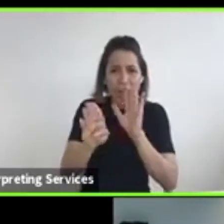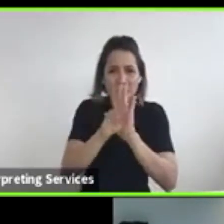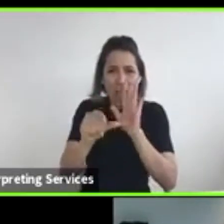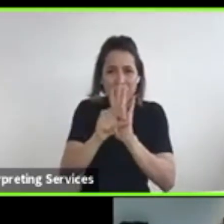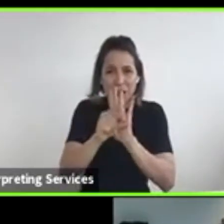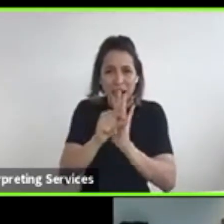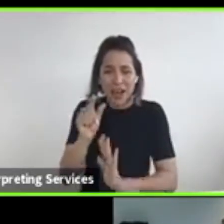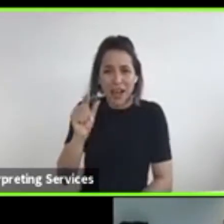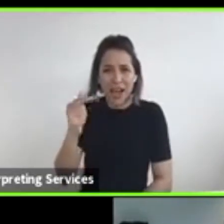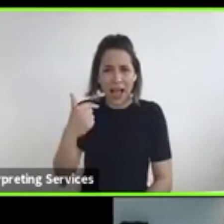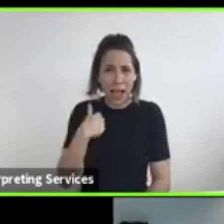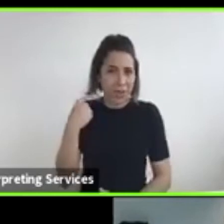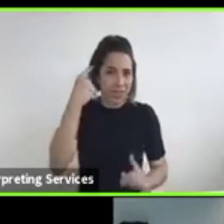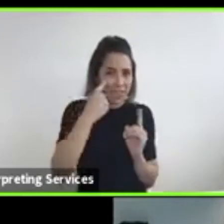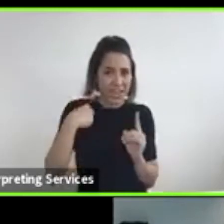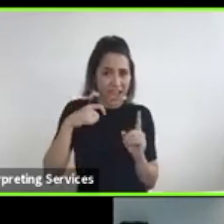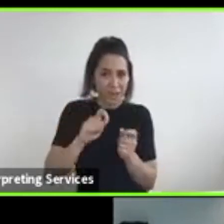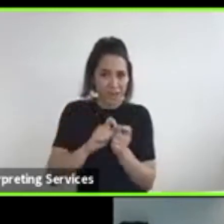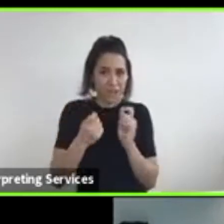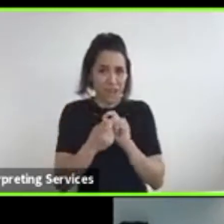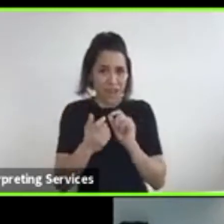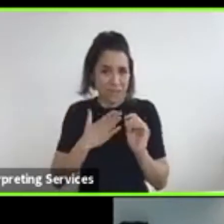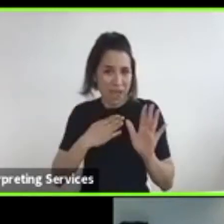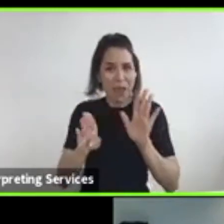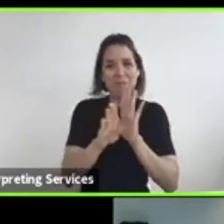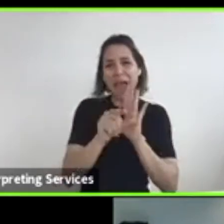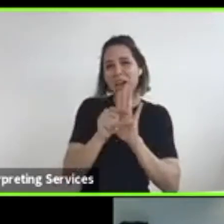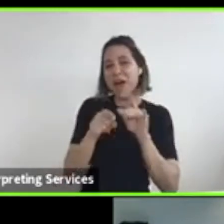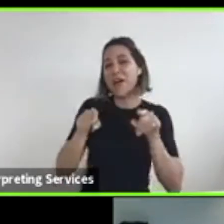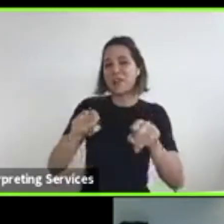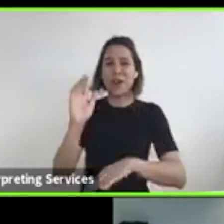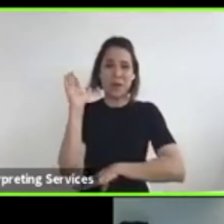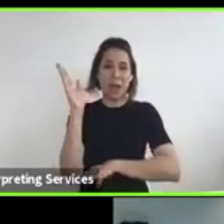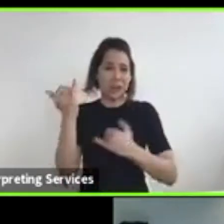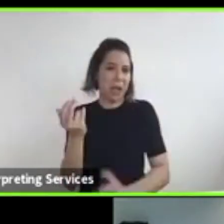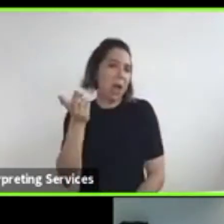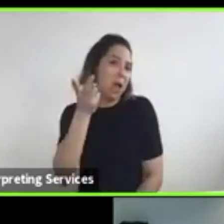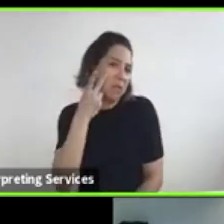AND I'VE BEEN CONTEMPLATING WHETHER I SHOULD DO IT AT SOME POINT DURING THE KEYNOTE OR NOT. (JACKSON): RIGHT